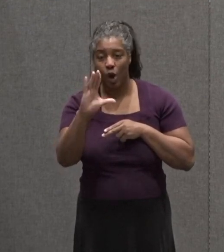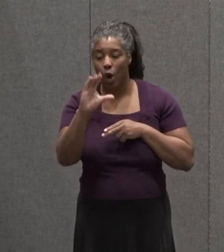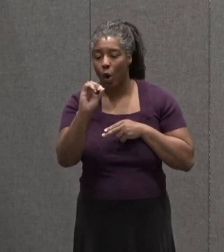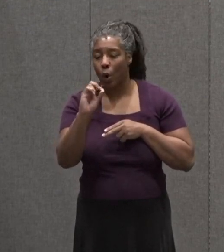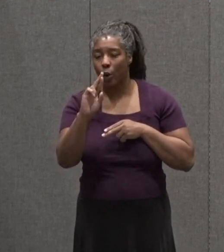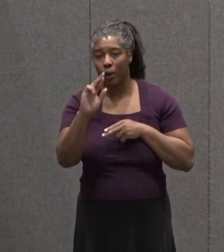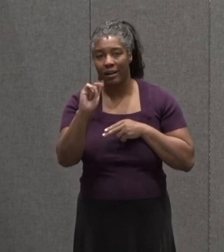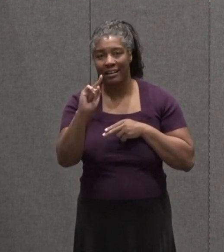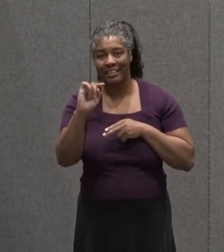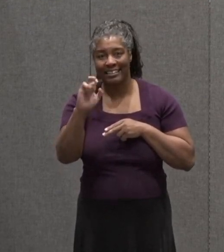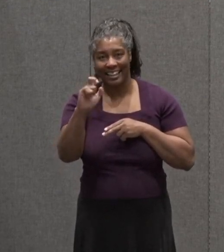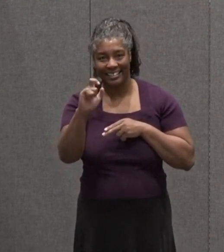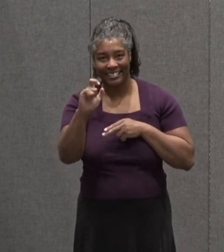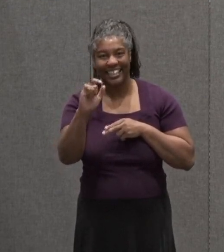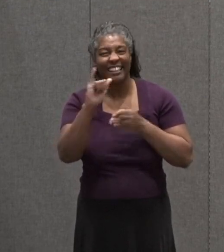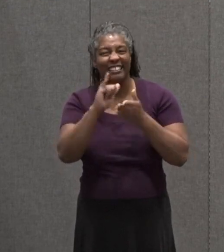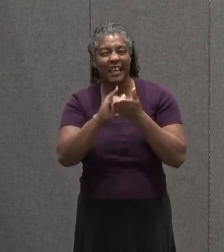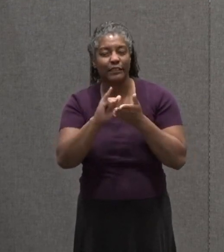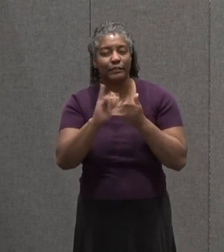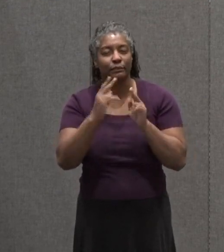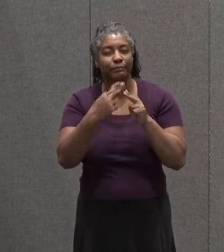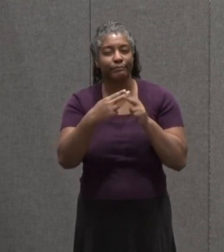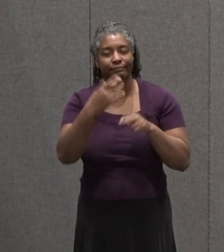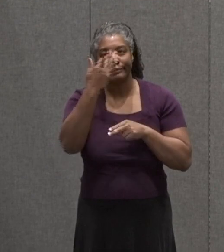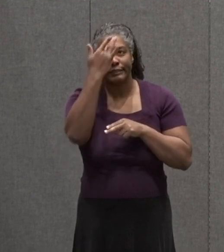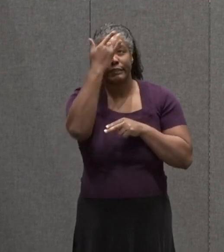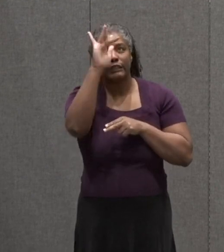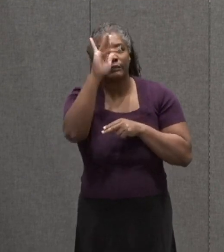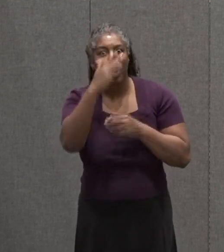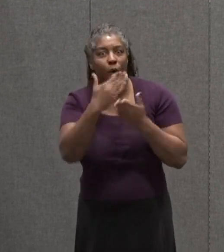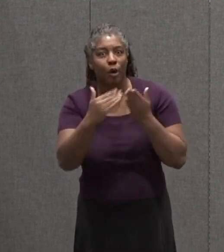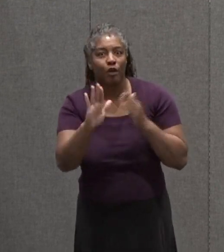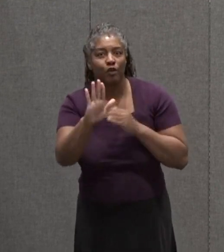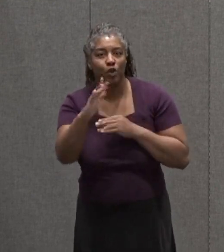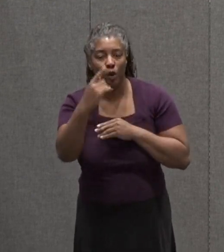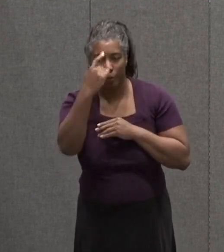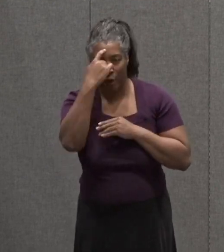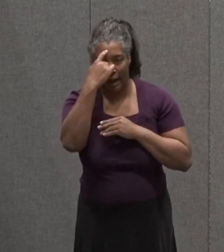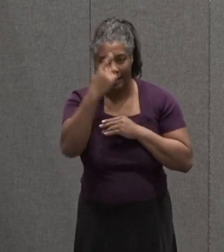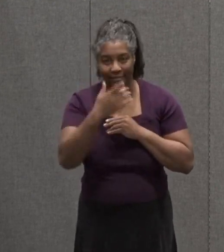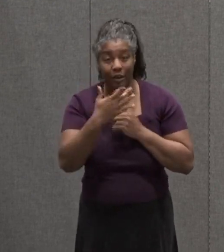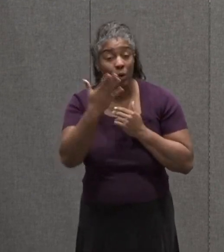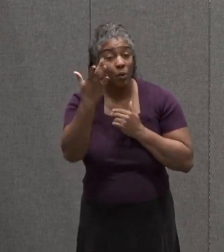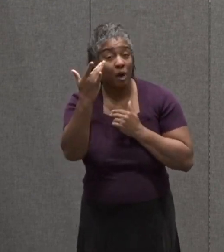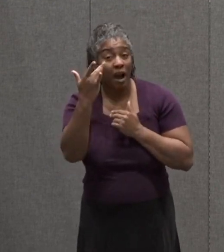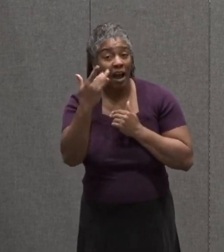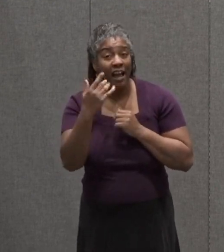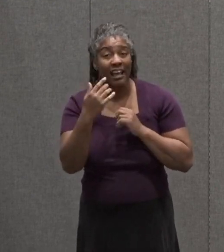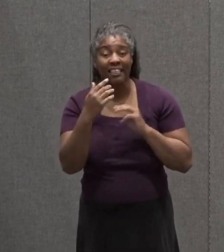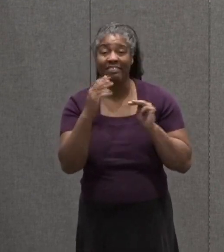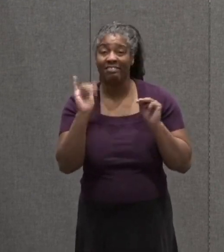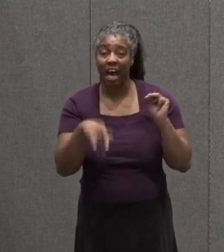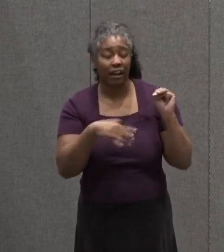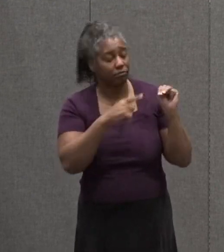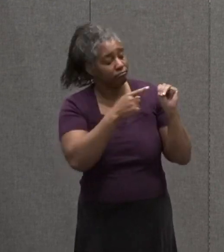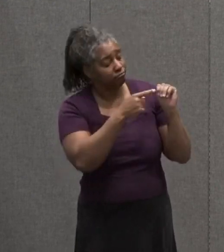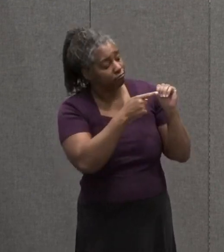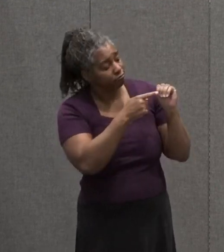Because this is the brain that you use when you're learning to read, or do math or make good decisions.